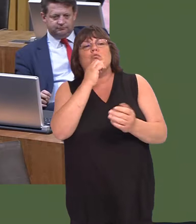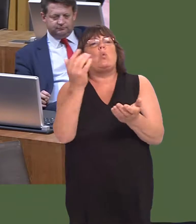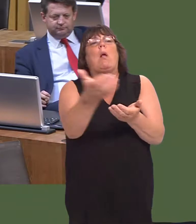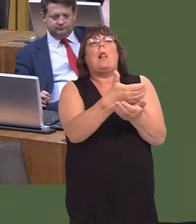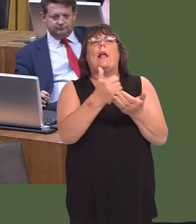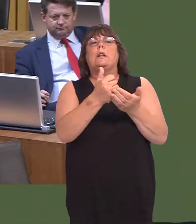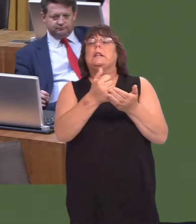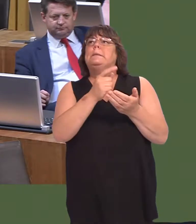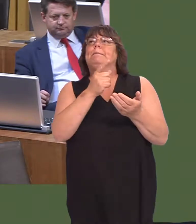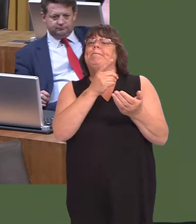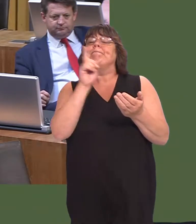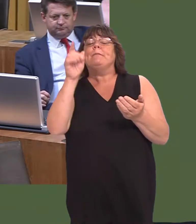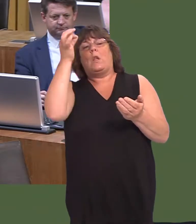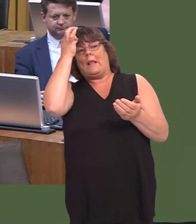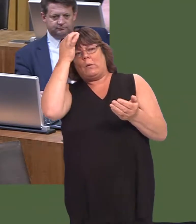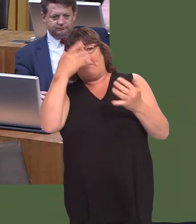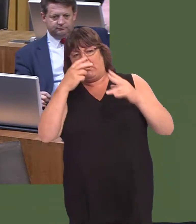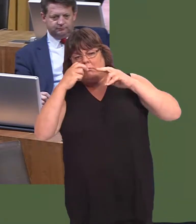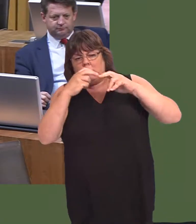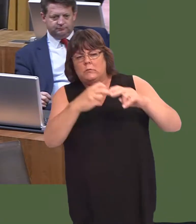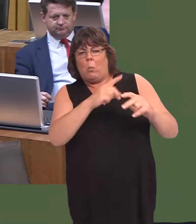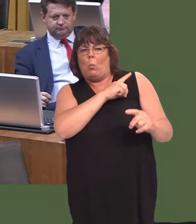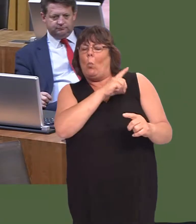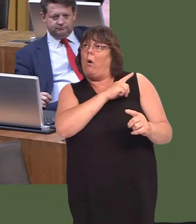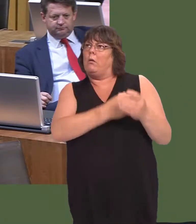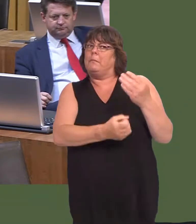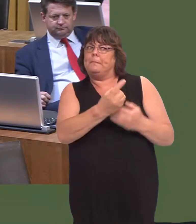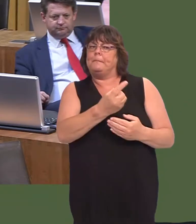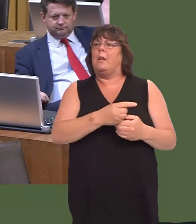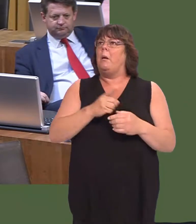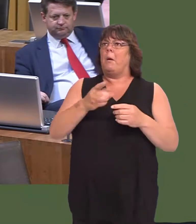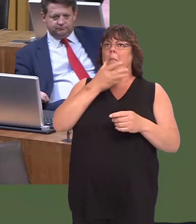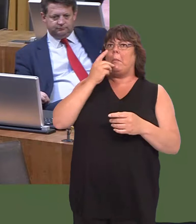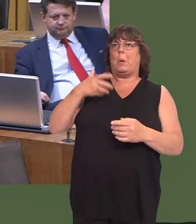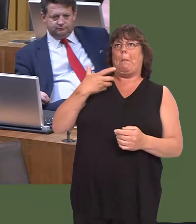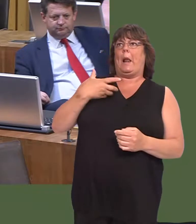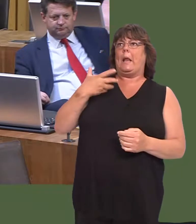and that is something I know that the council have been focused on. But I have to say that some of the people who are complaining are people who didnít